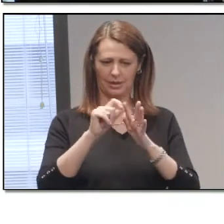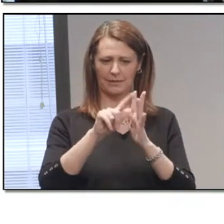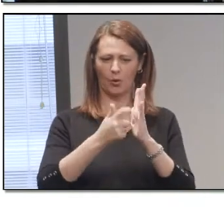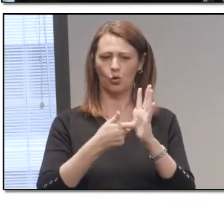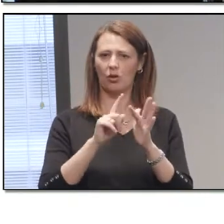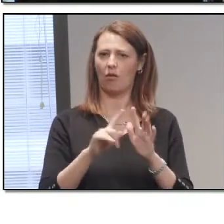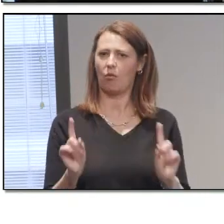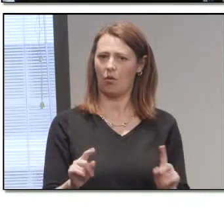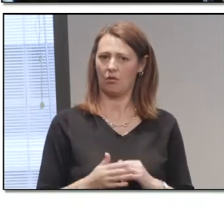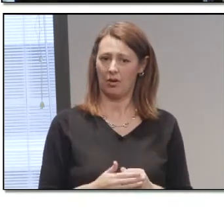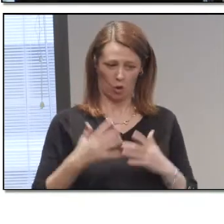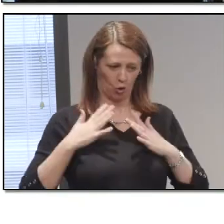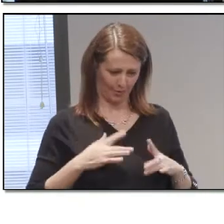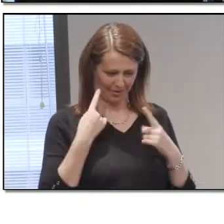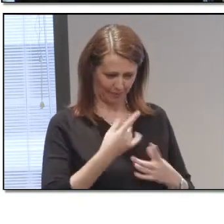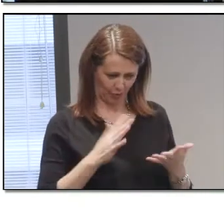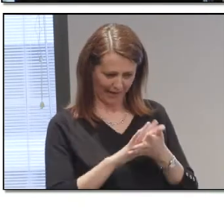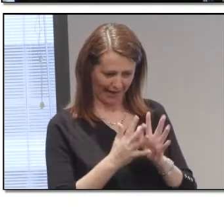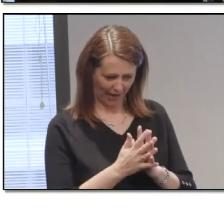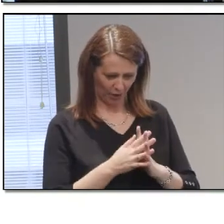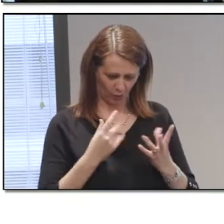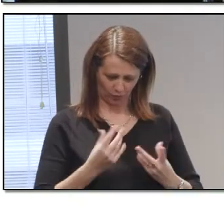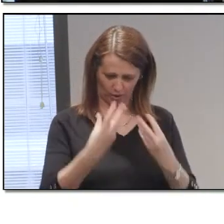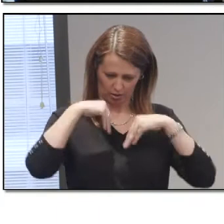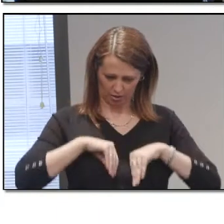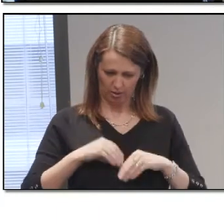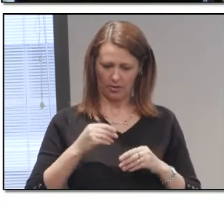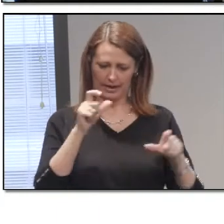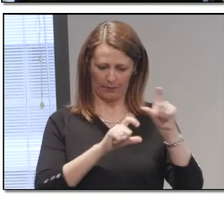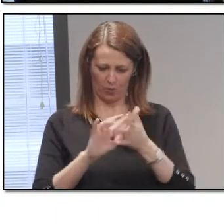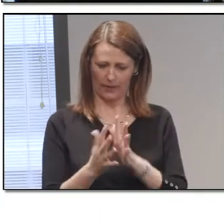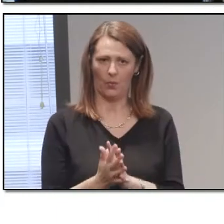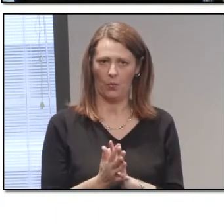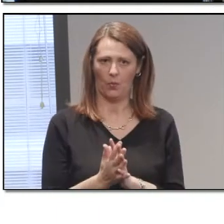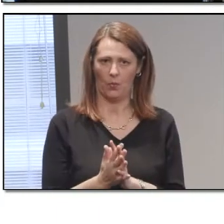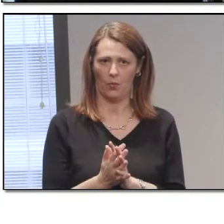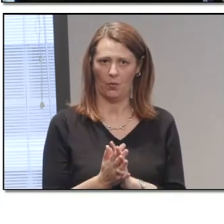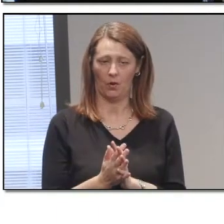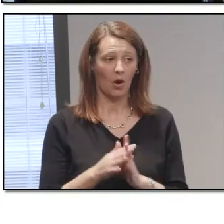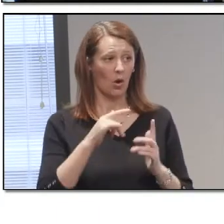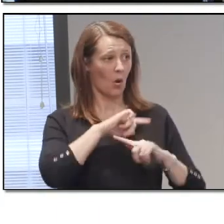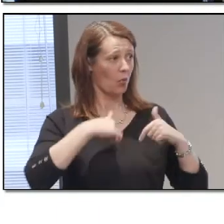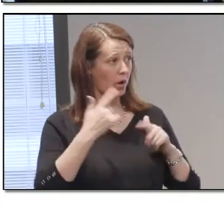terms of human exposure, how do we get exposed to a chemical? So, we can go outside and we've